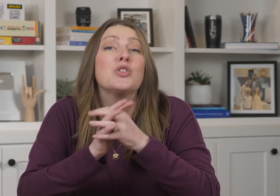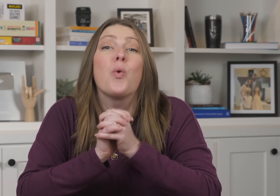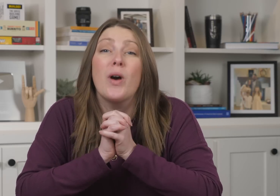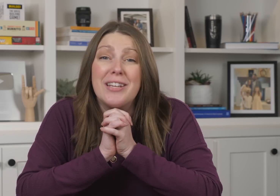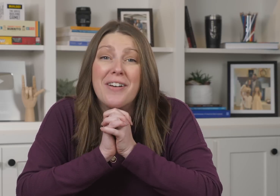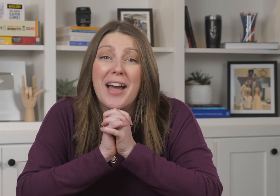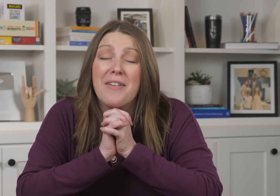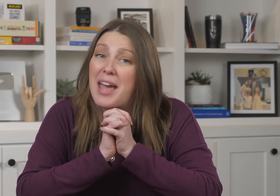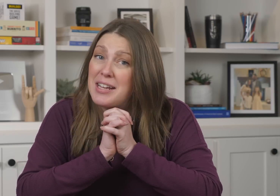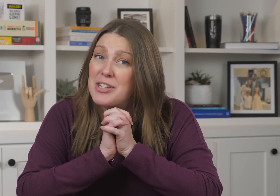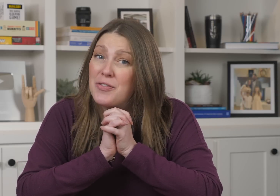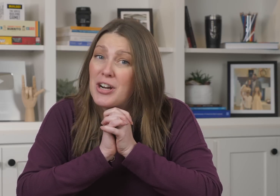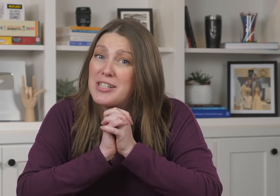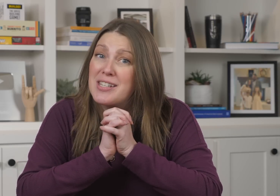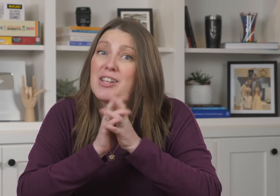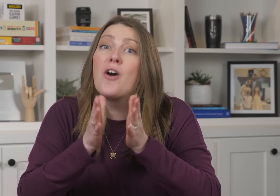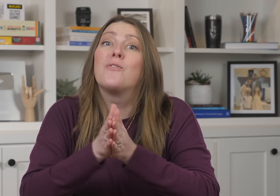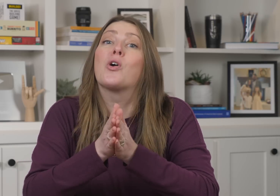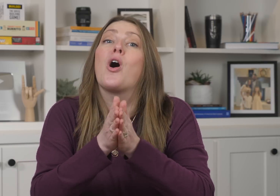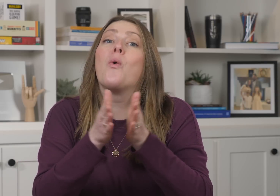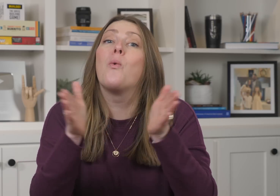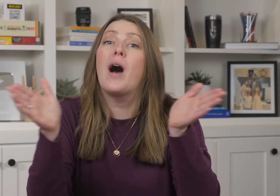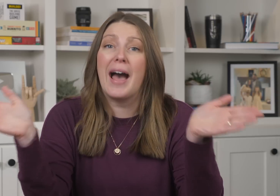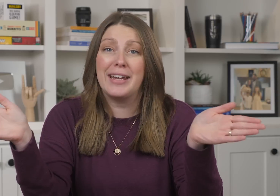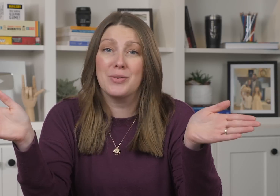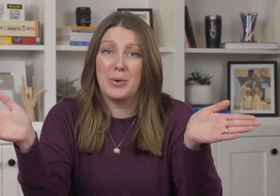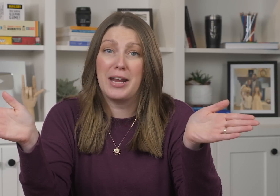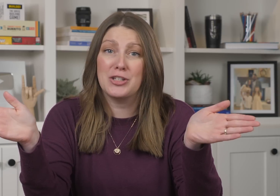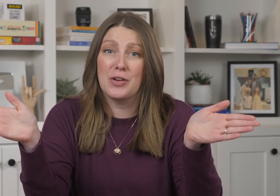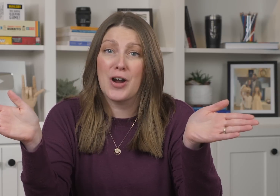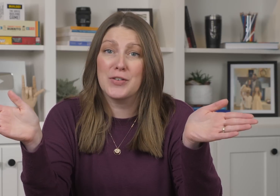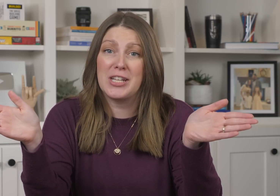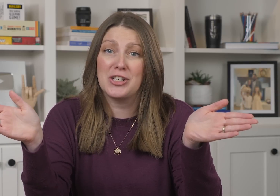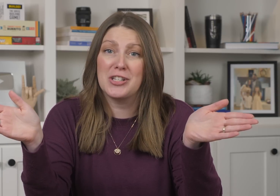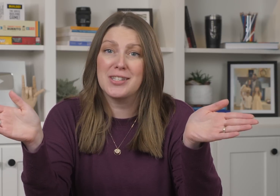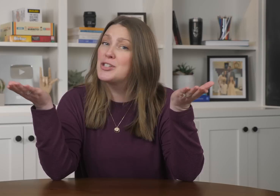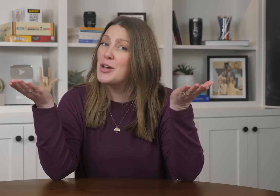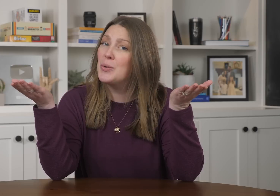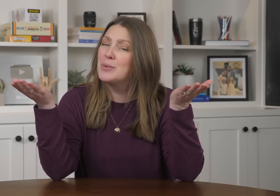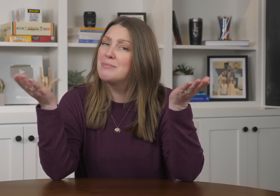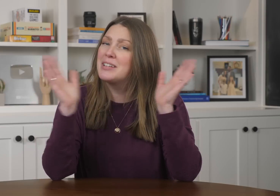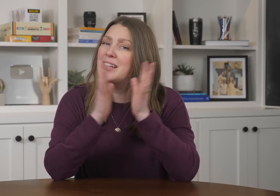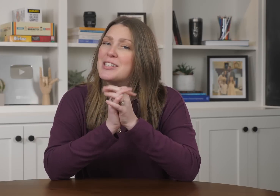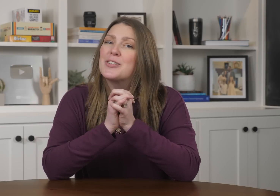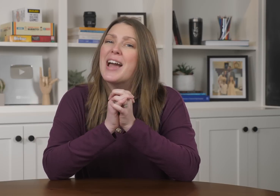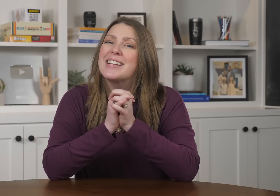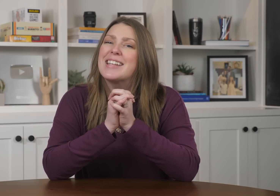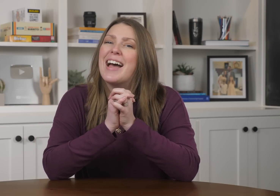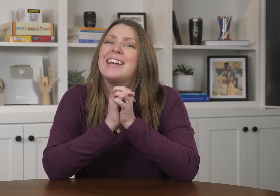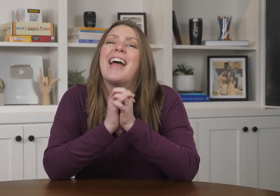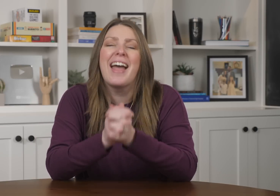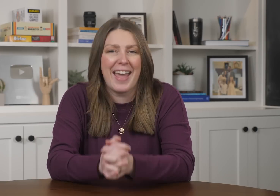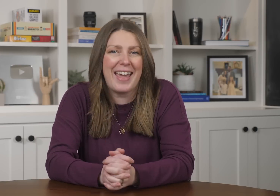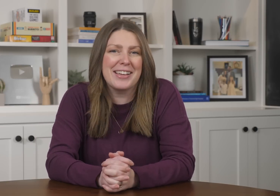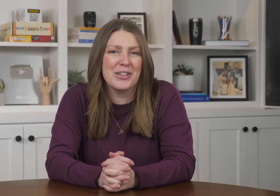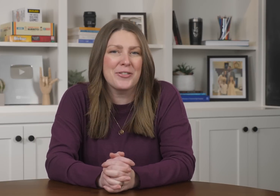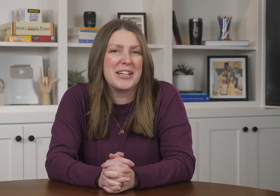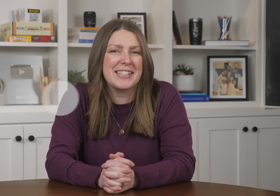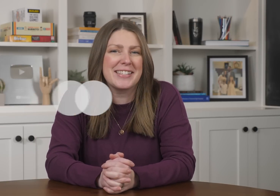25 ASL phrases for a wide range of conversations. So let's learn how to sign ASL phrases.